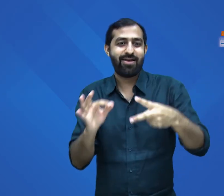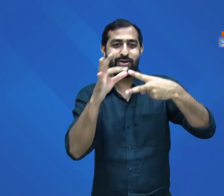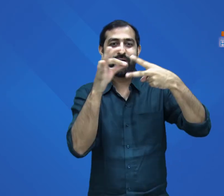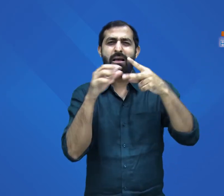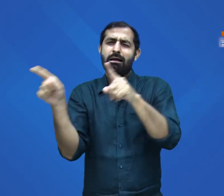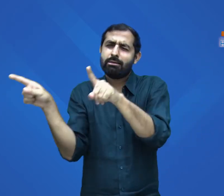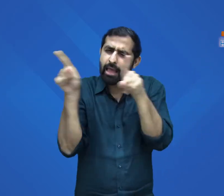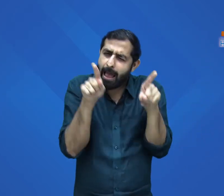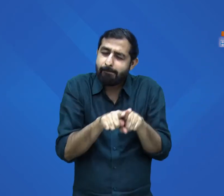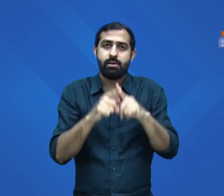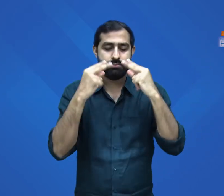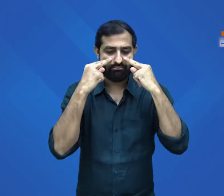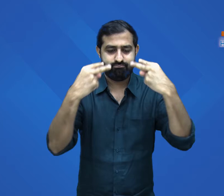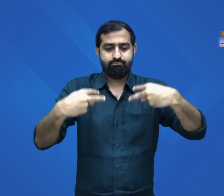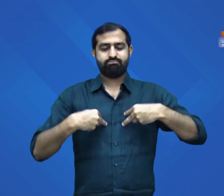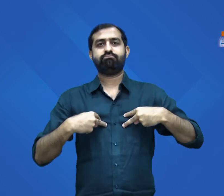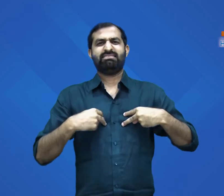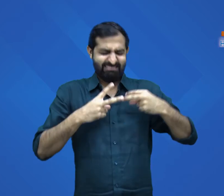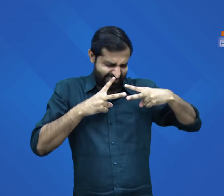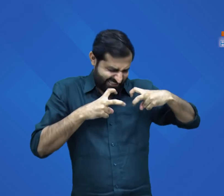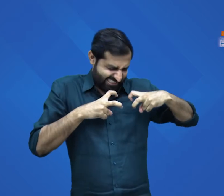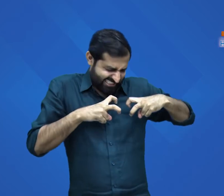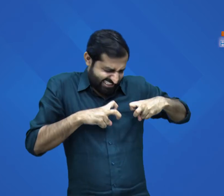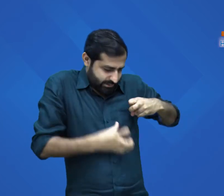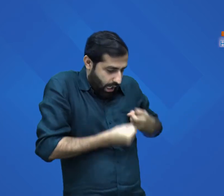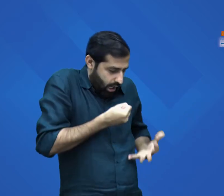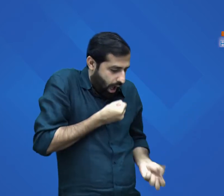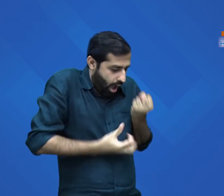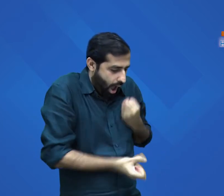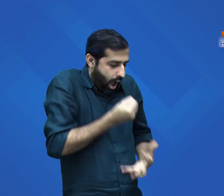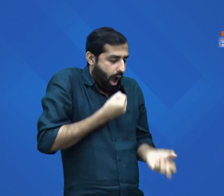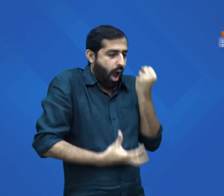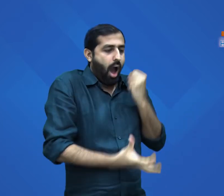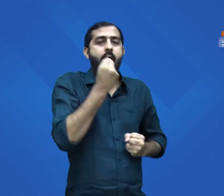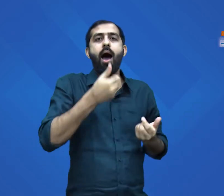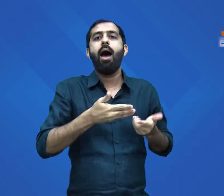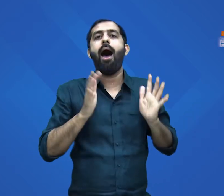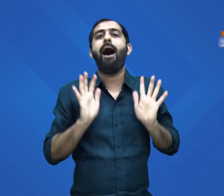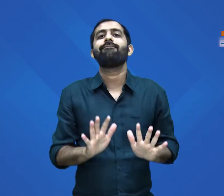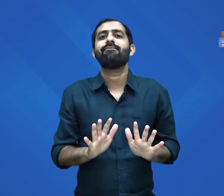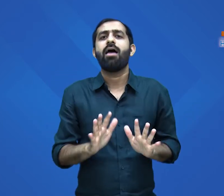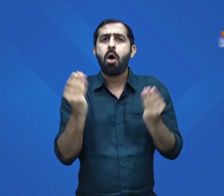Similarly, we have to dig deep to find out innate qualities, potentials and skills.